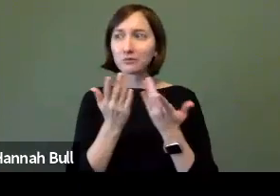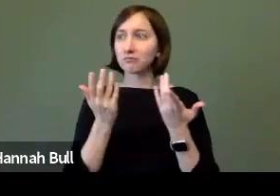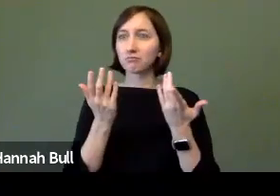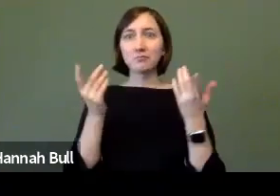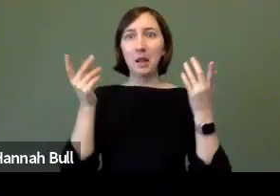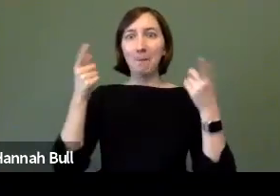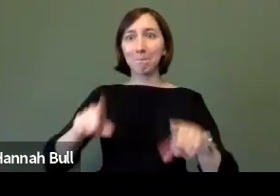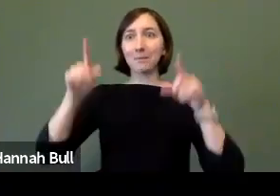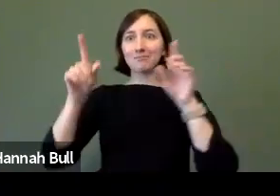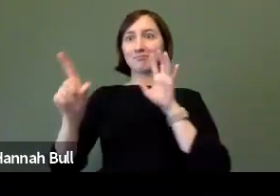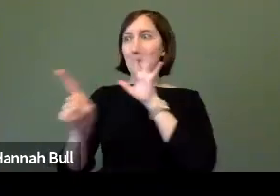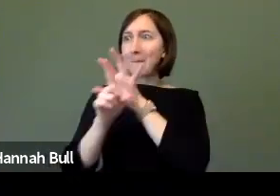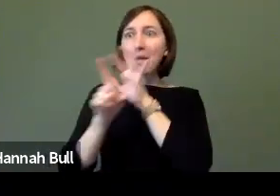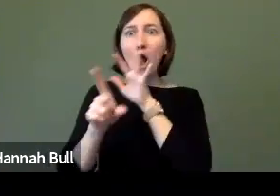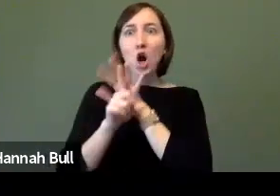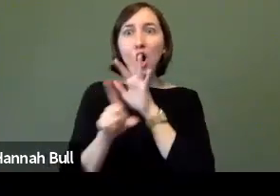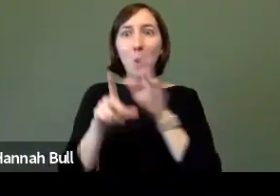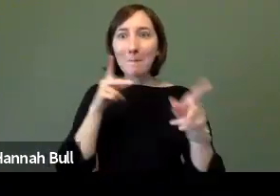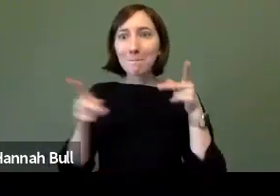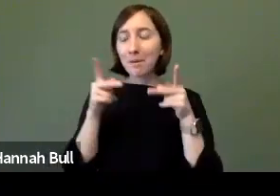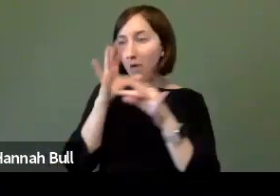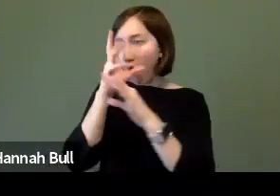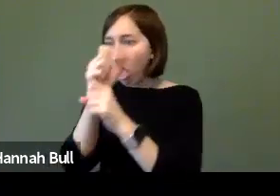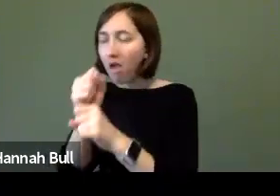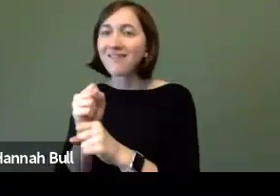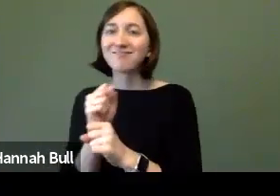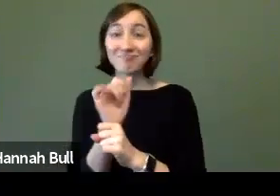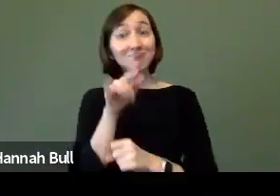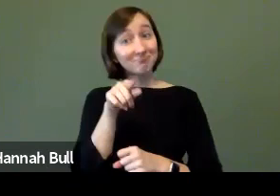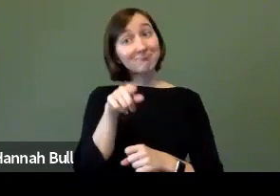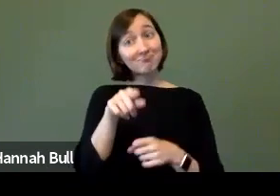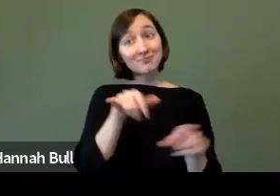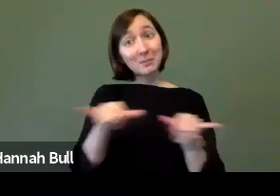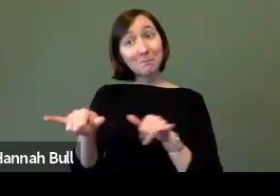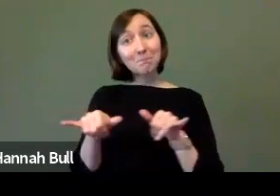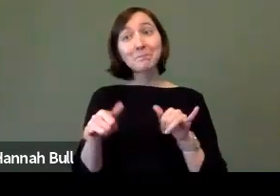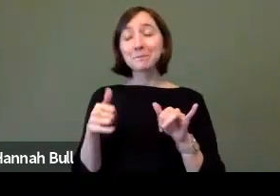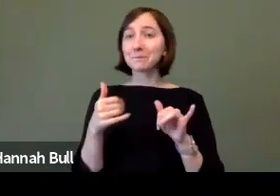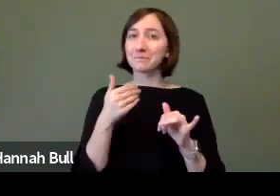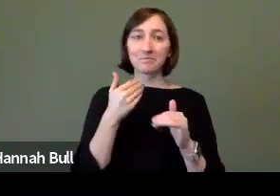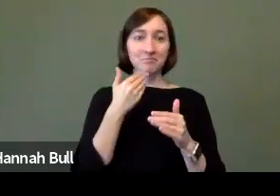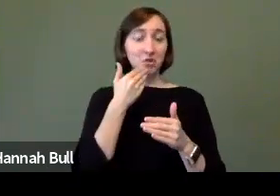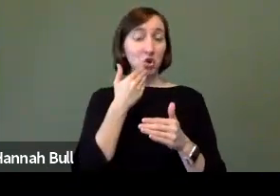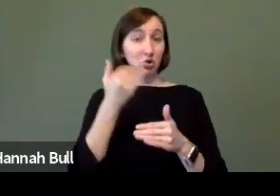of practicing some different mandalas and not having to shell out extra money